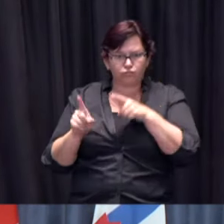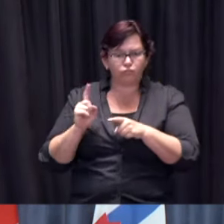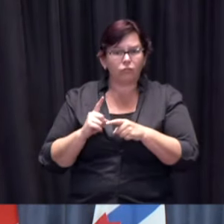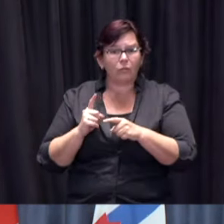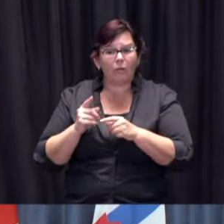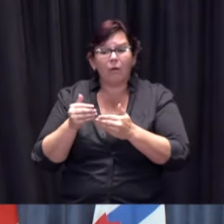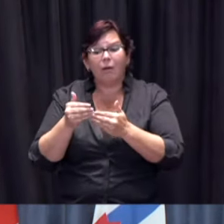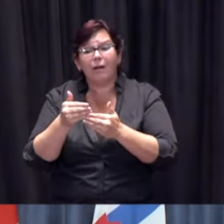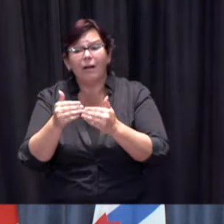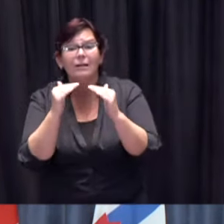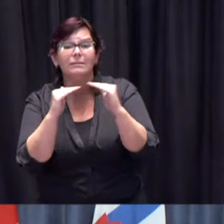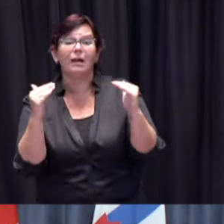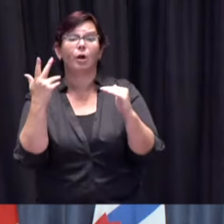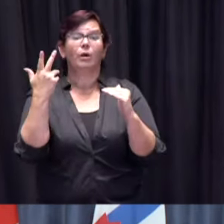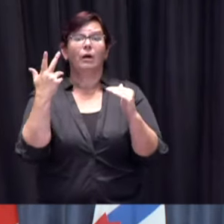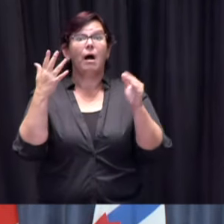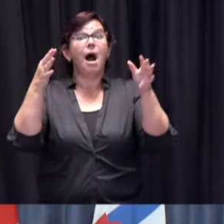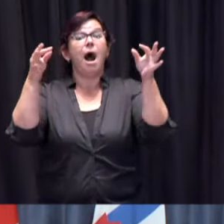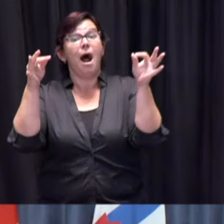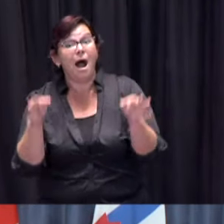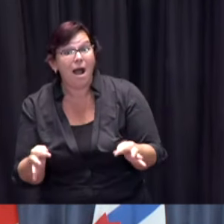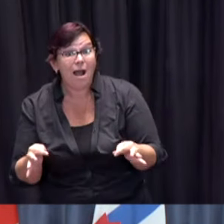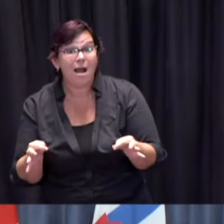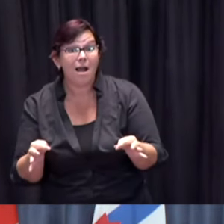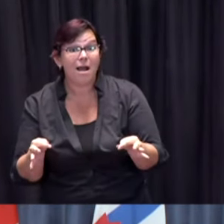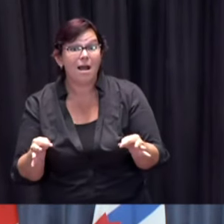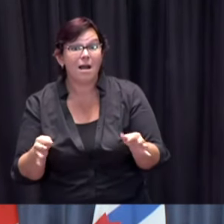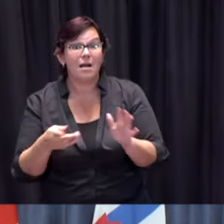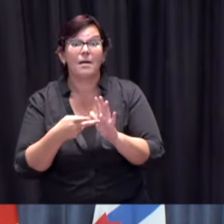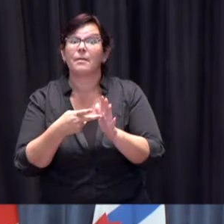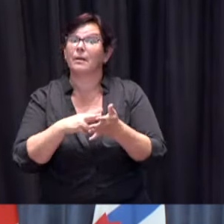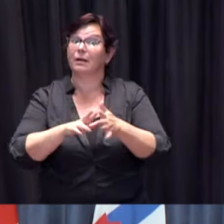is that re-opening means learning to live with COVID still circulating.